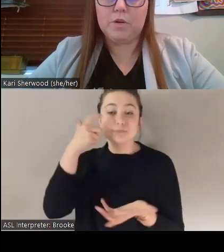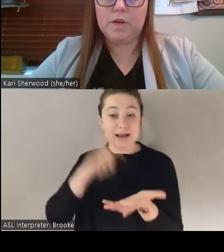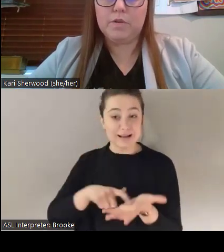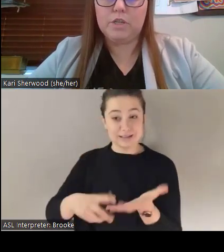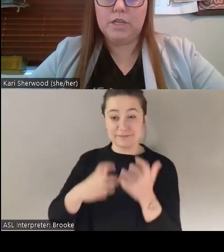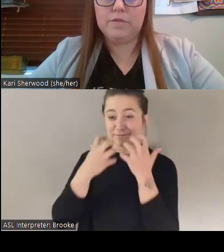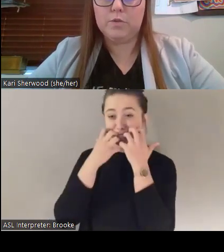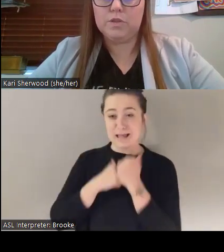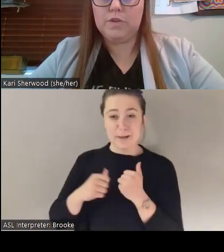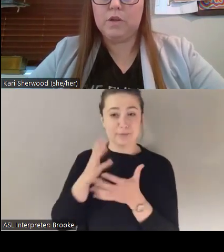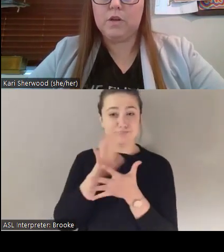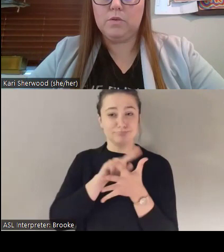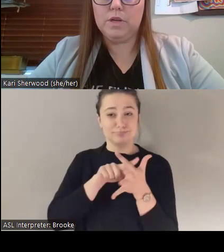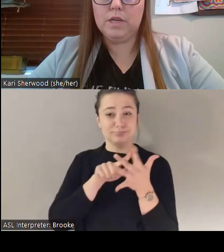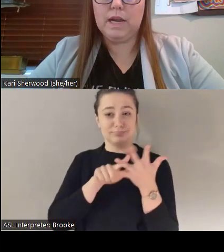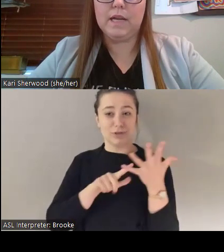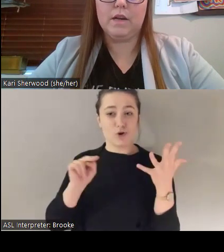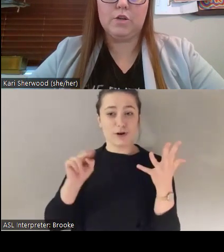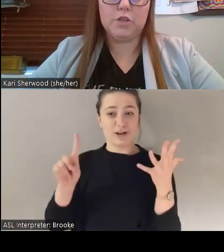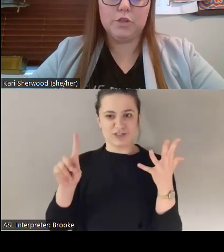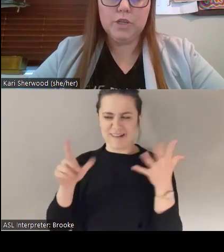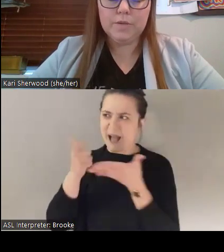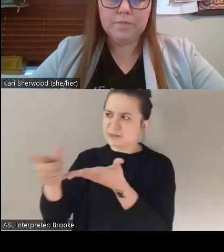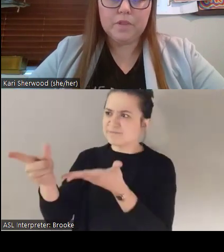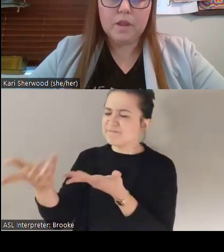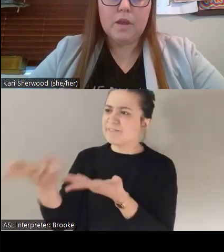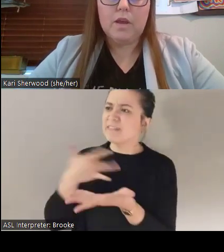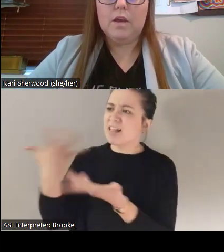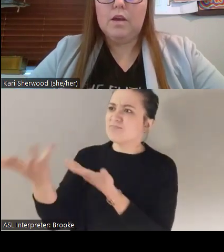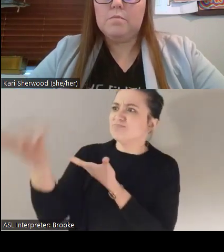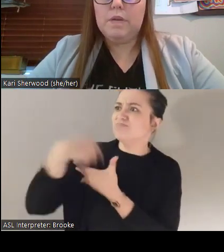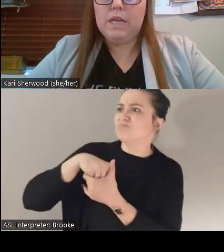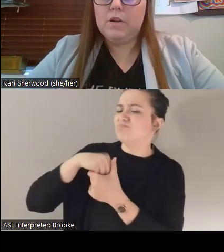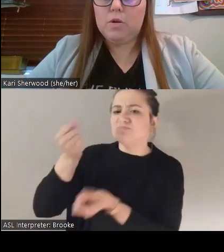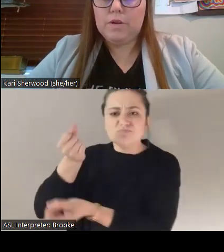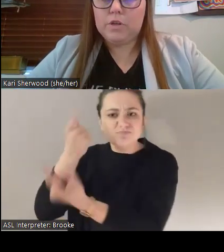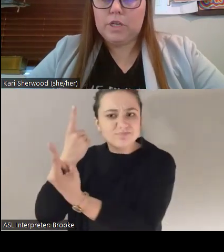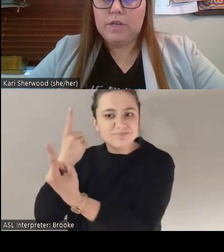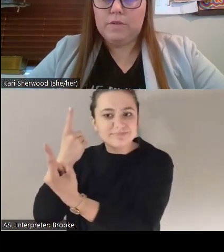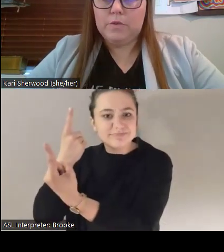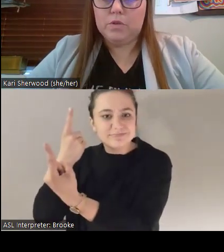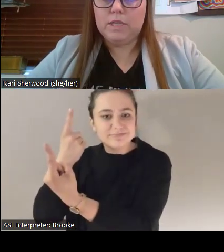neurodivergent individuals feel included and understood. Many neurodivergent individuals